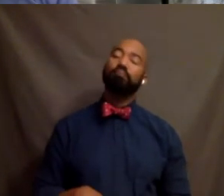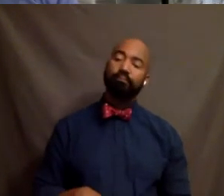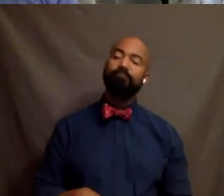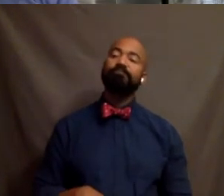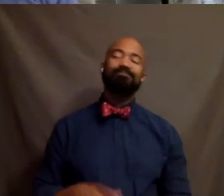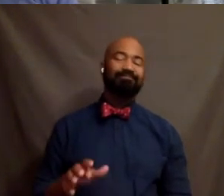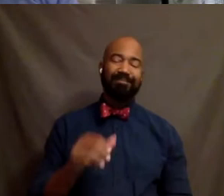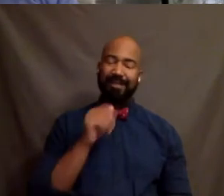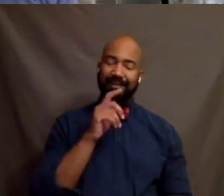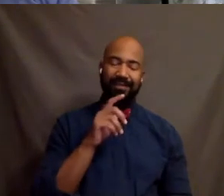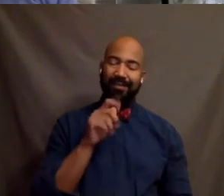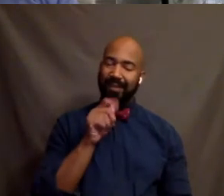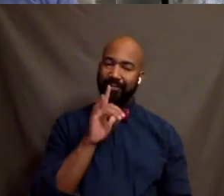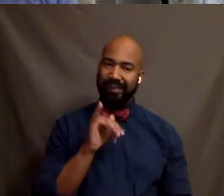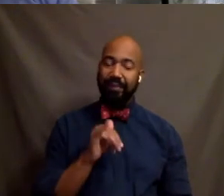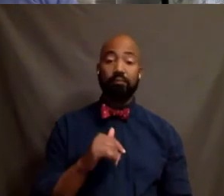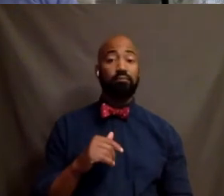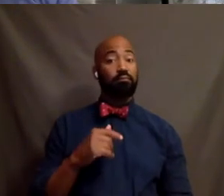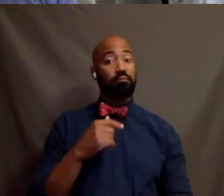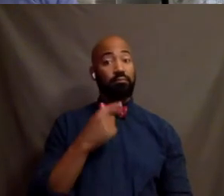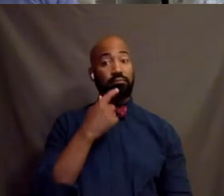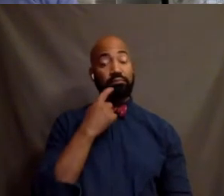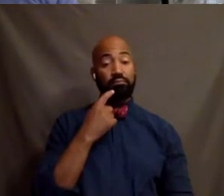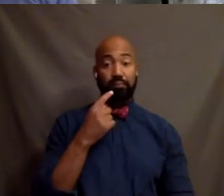and so recognizing that that is something